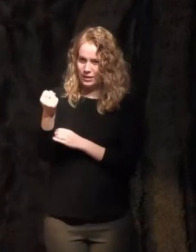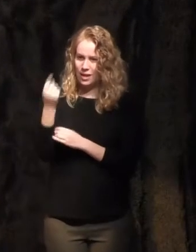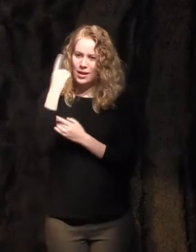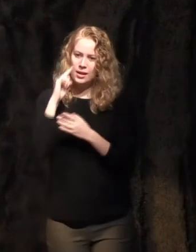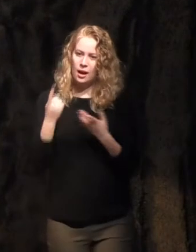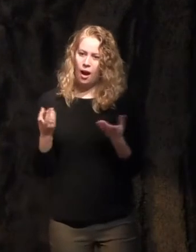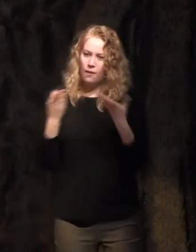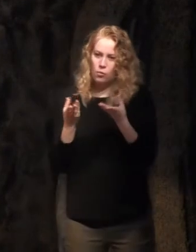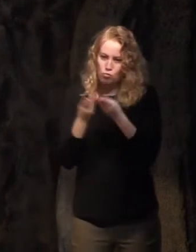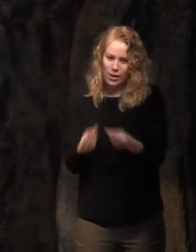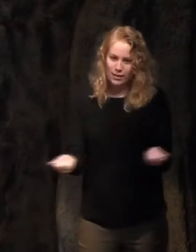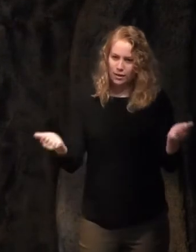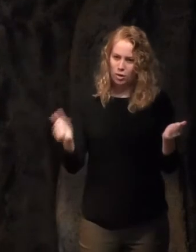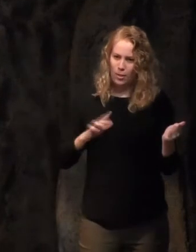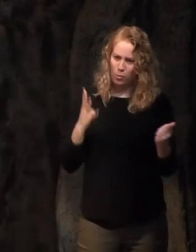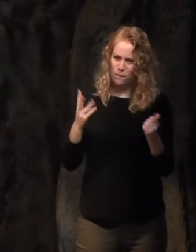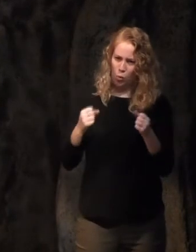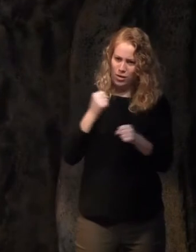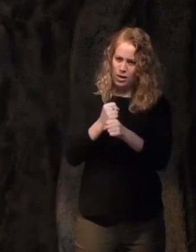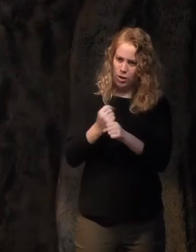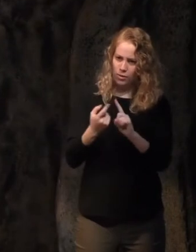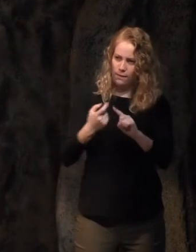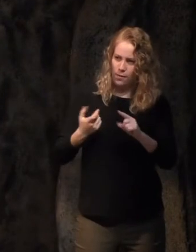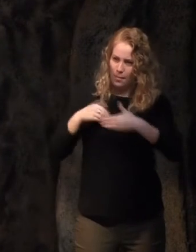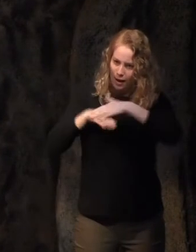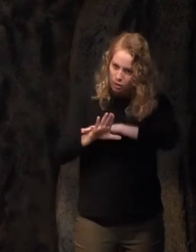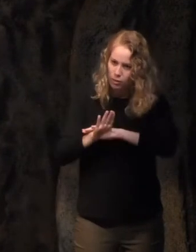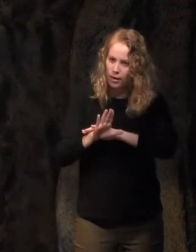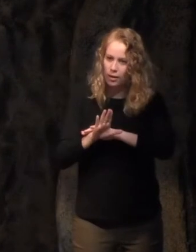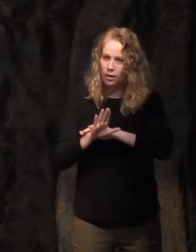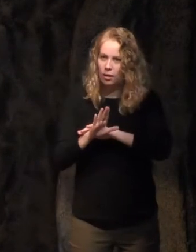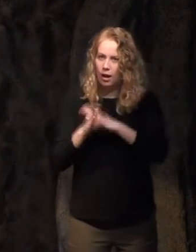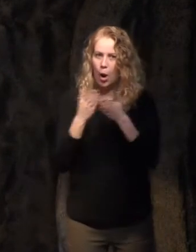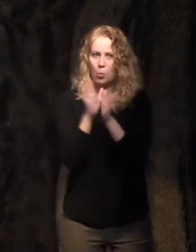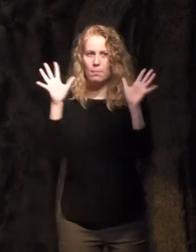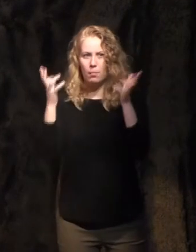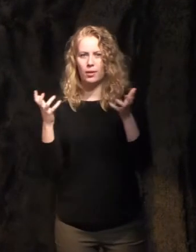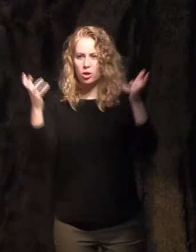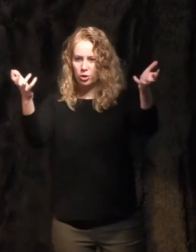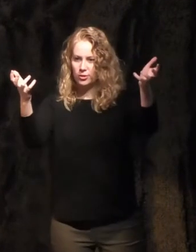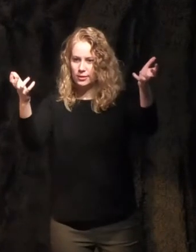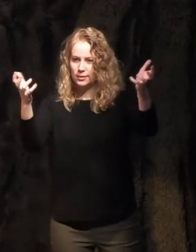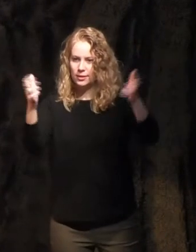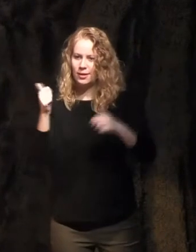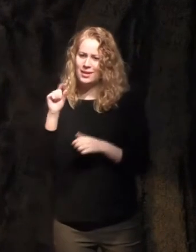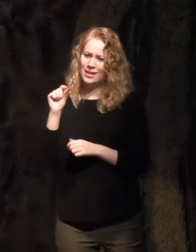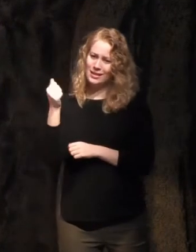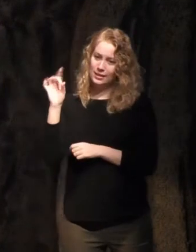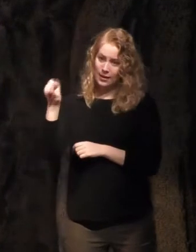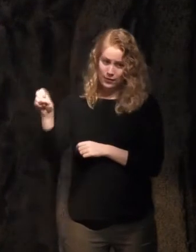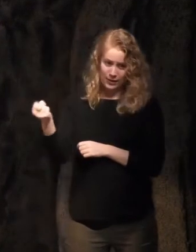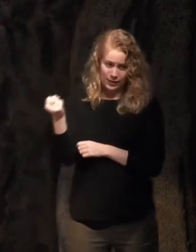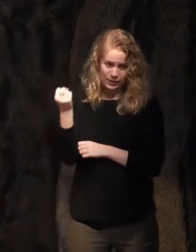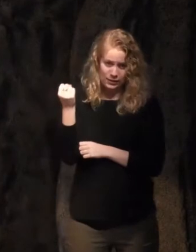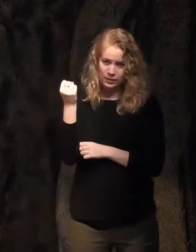was 40 years from entering our public consciousness. In the 1970s, the idea of a person